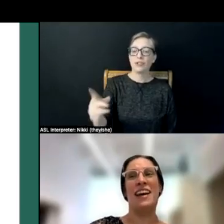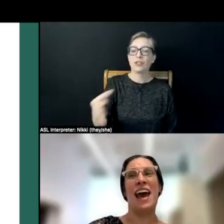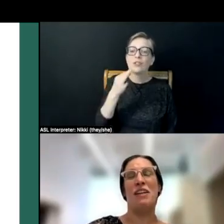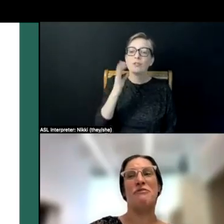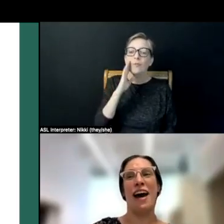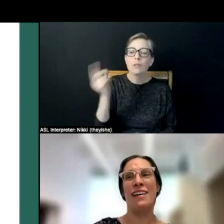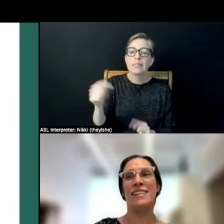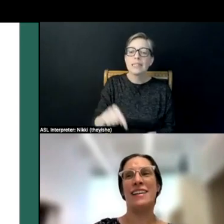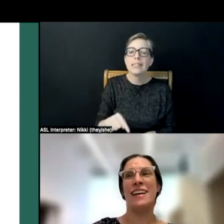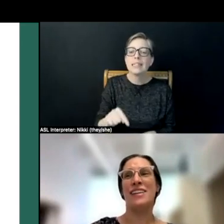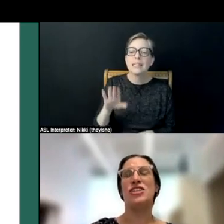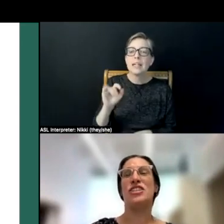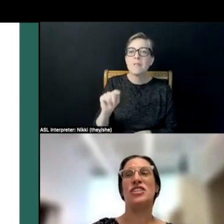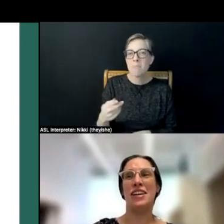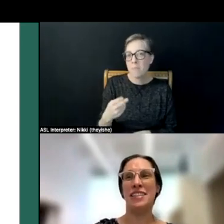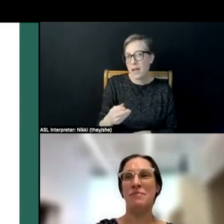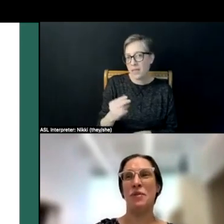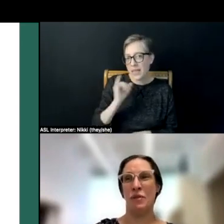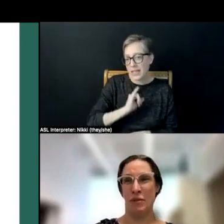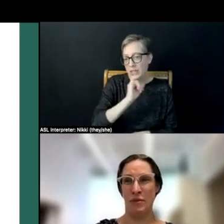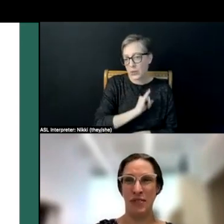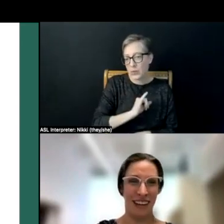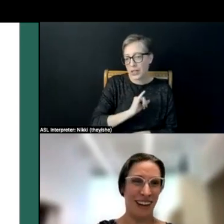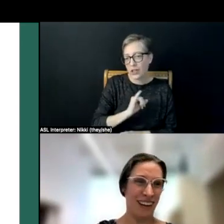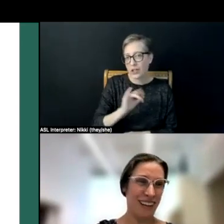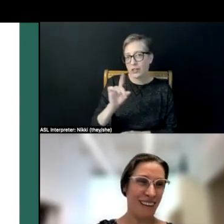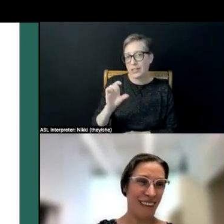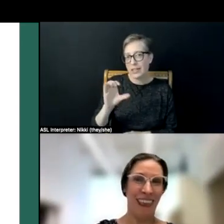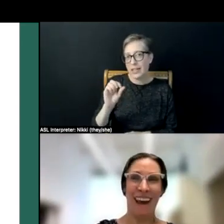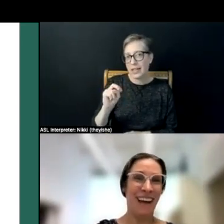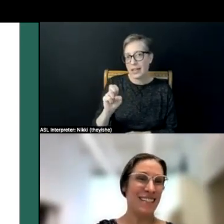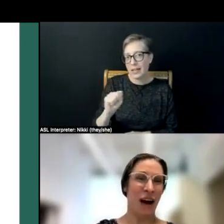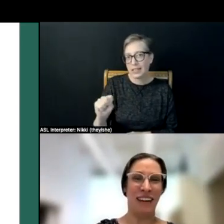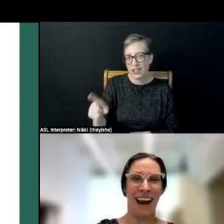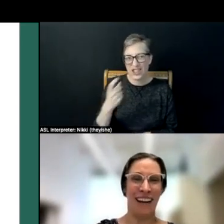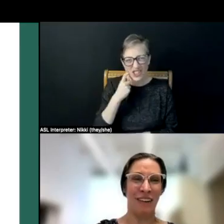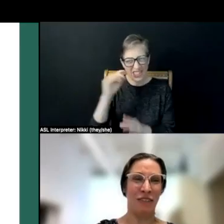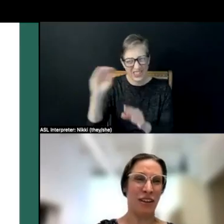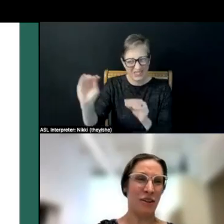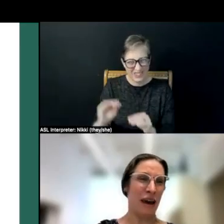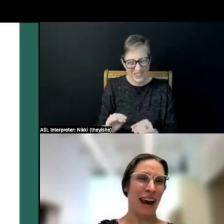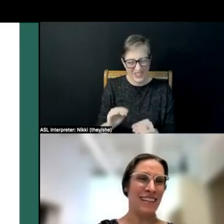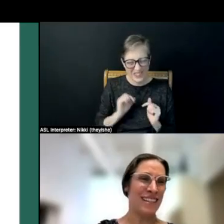In fact, she just moved. I'm going to hand it over to you Paige.